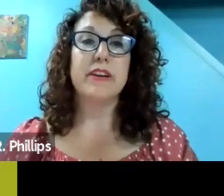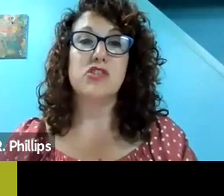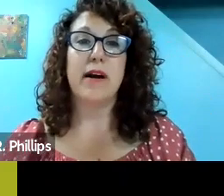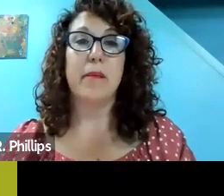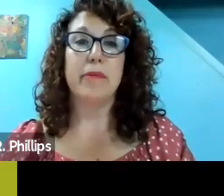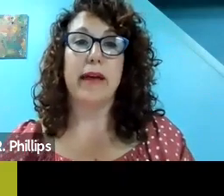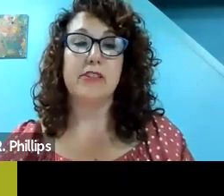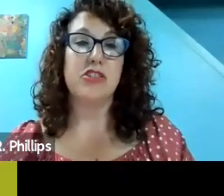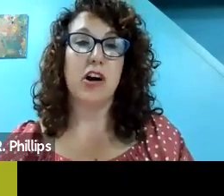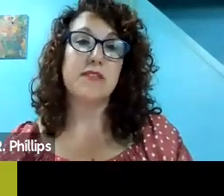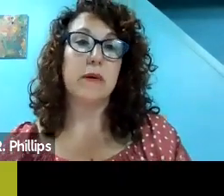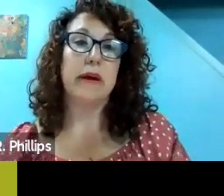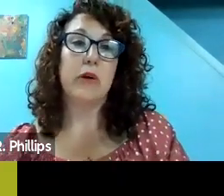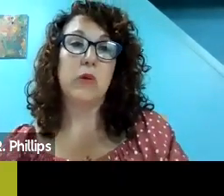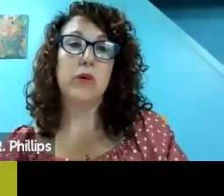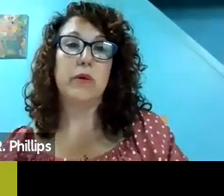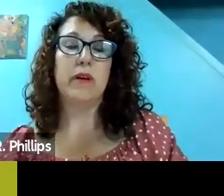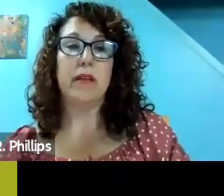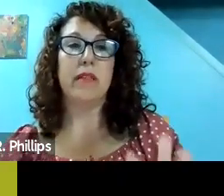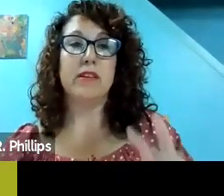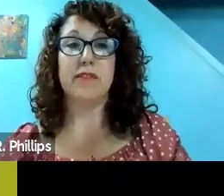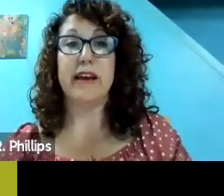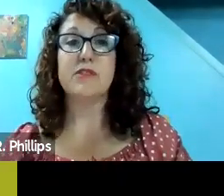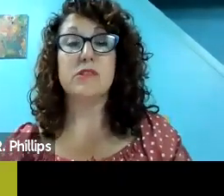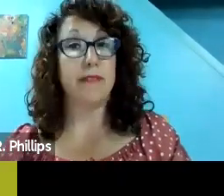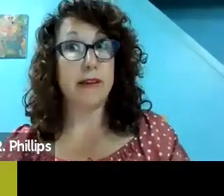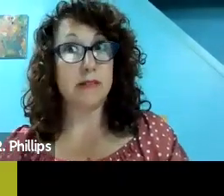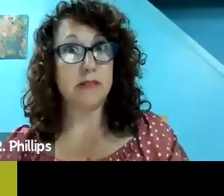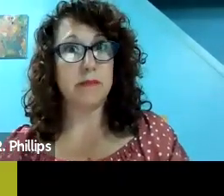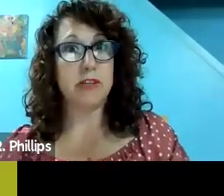Device trial plan should also include the device or devices to